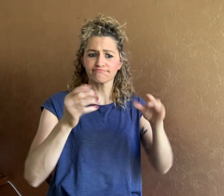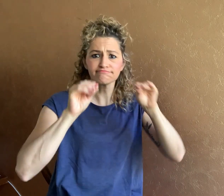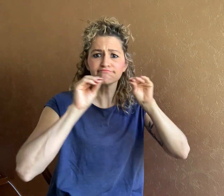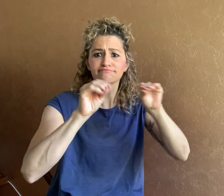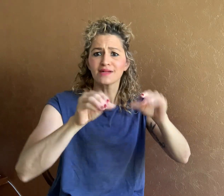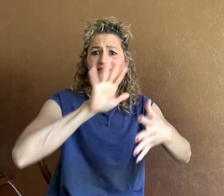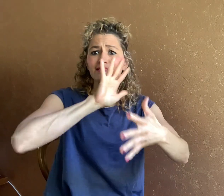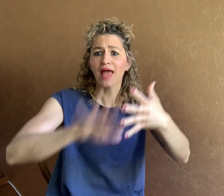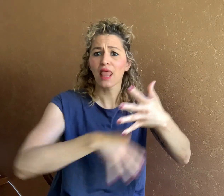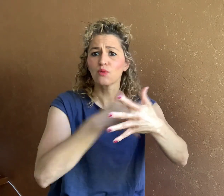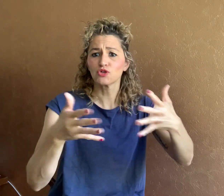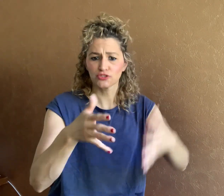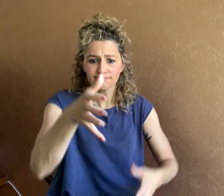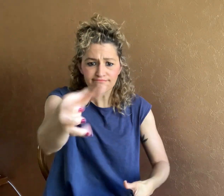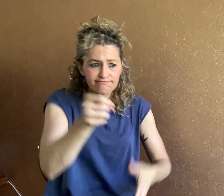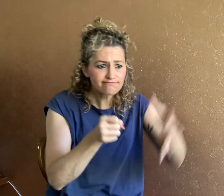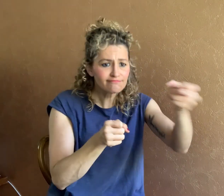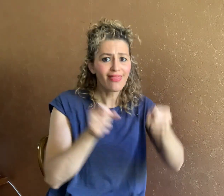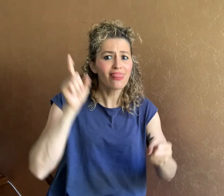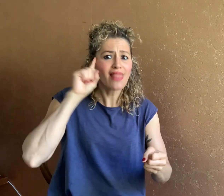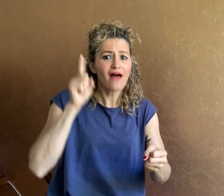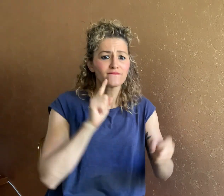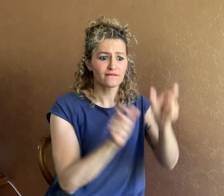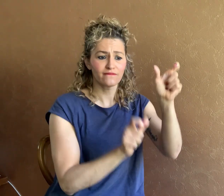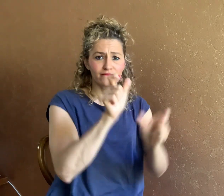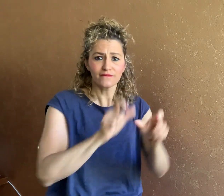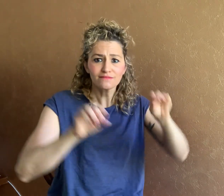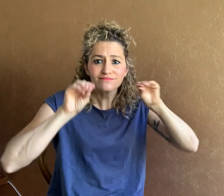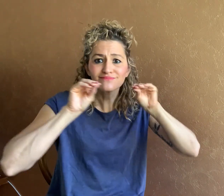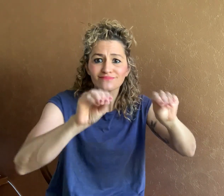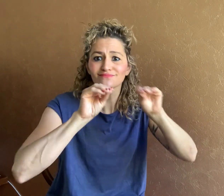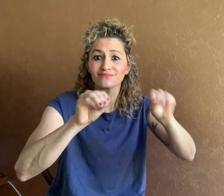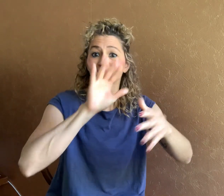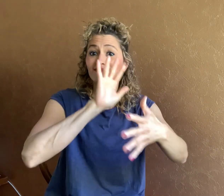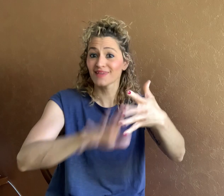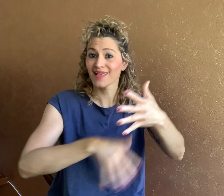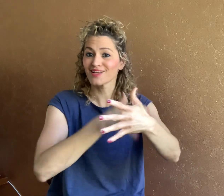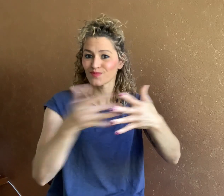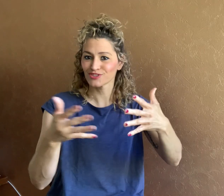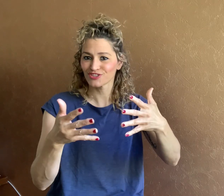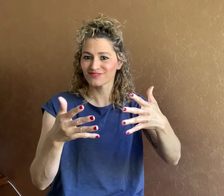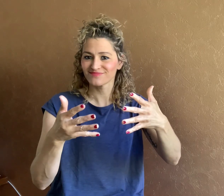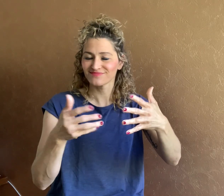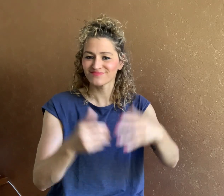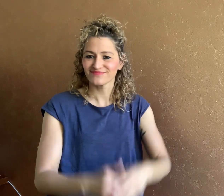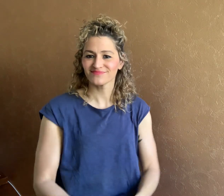with Deaf teachers teaching sign language.